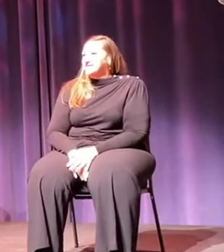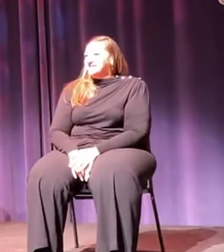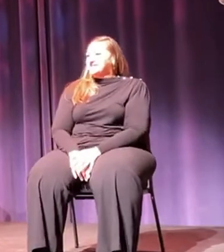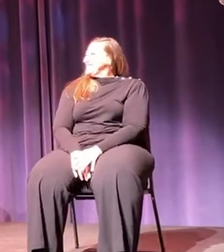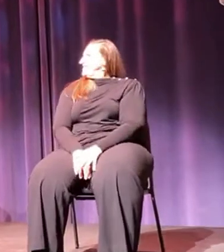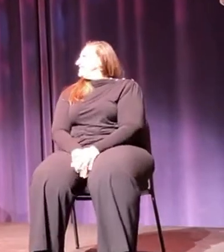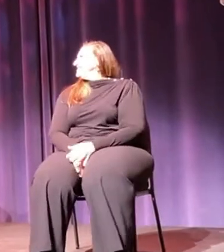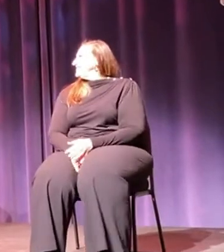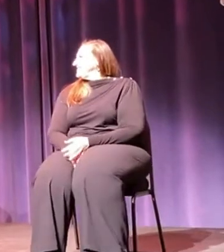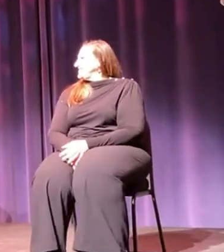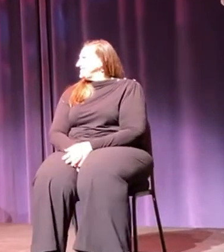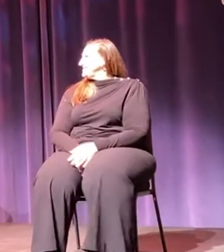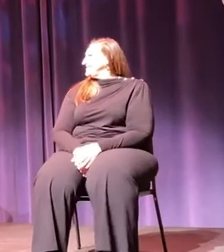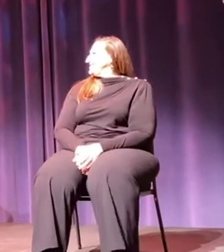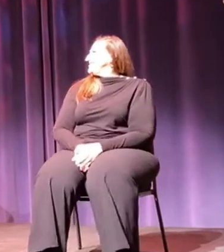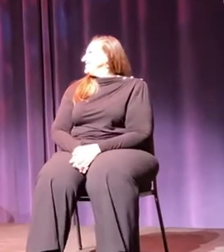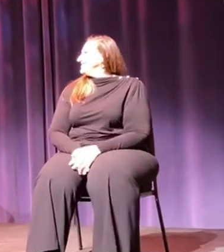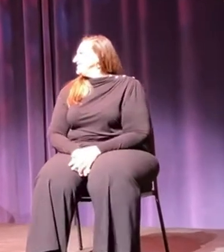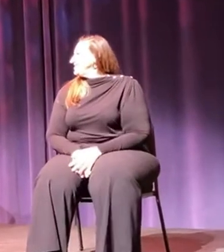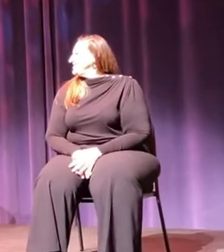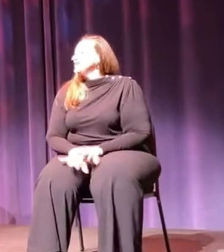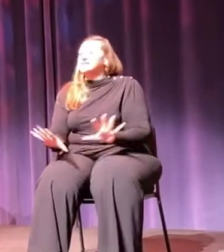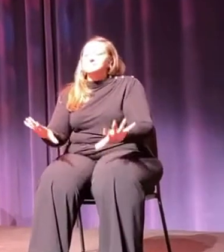We'll do two more. Inhaling.